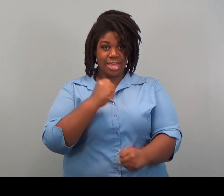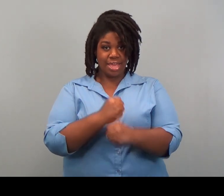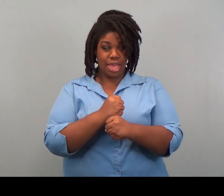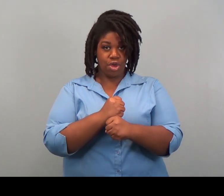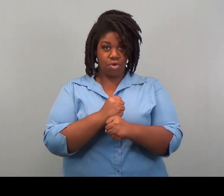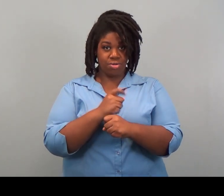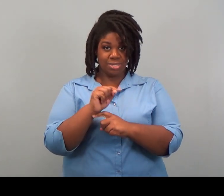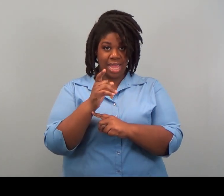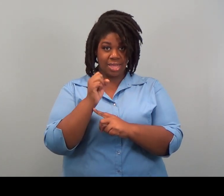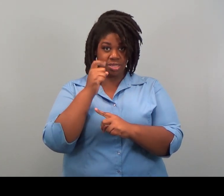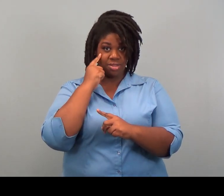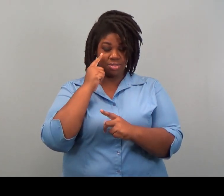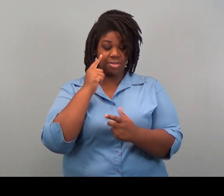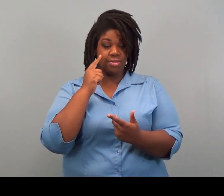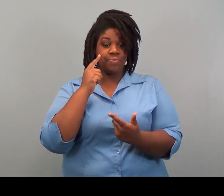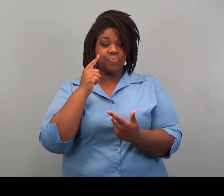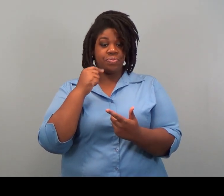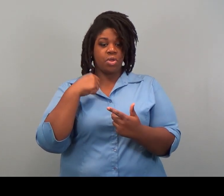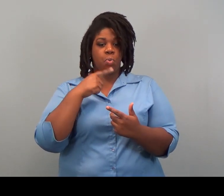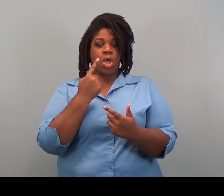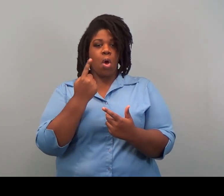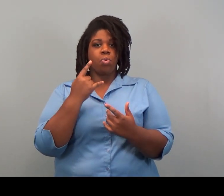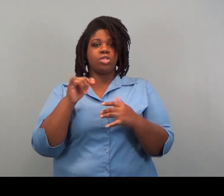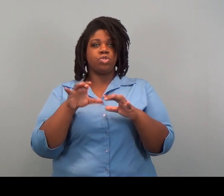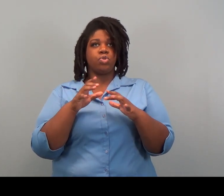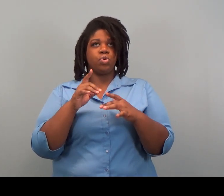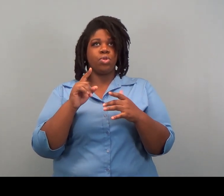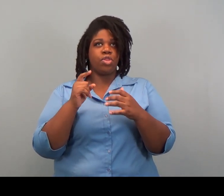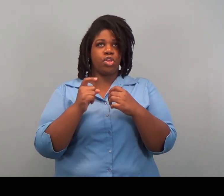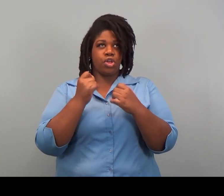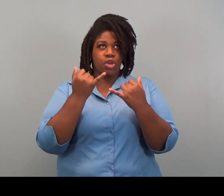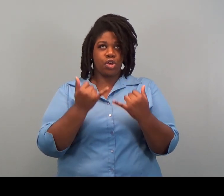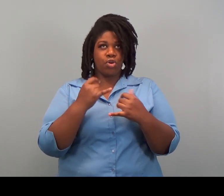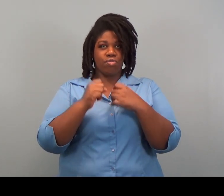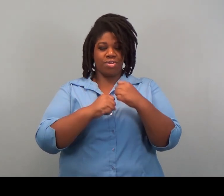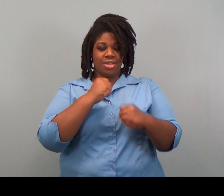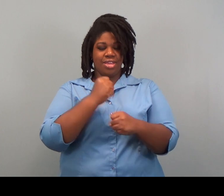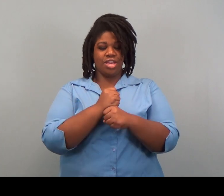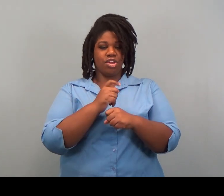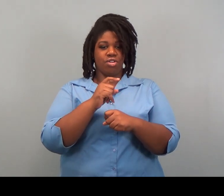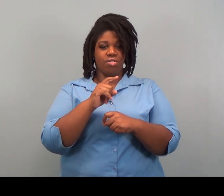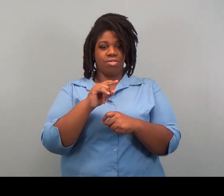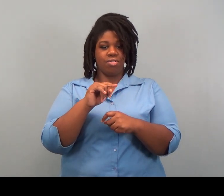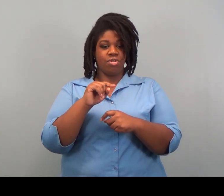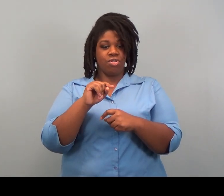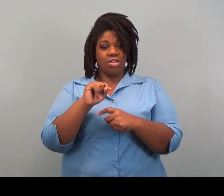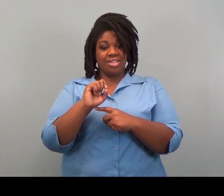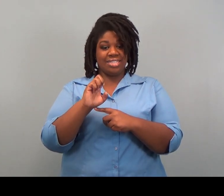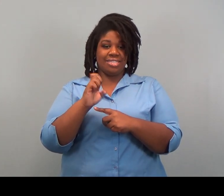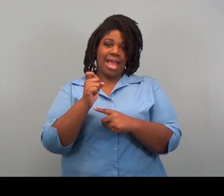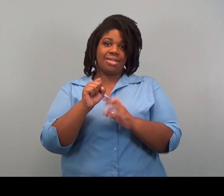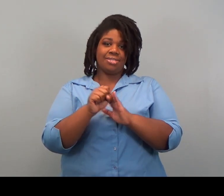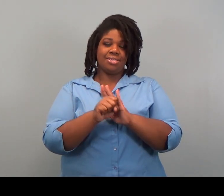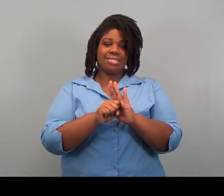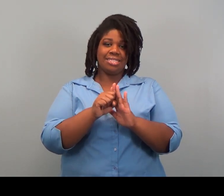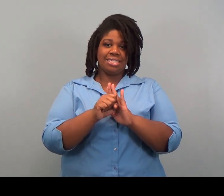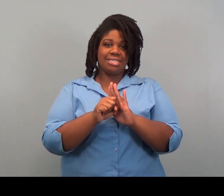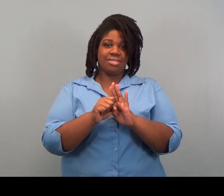We always do the current year tax return during our regular tax season which runs from the end of January until tax day.